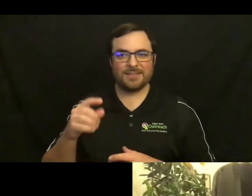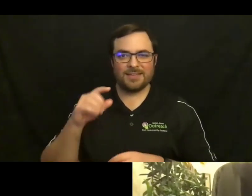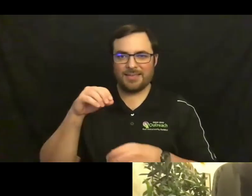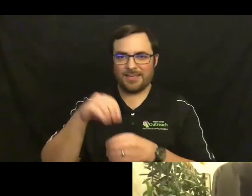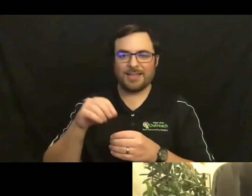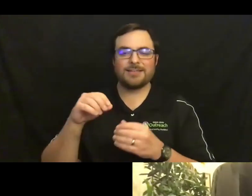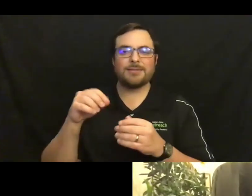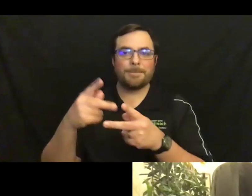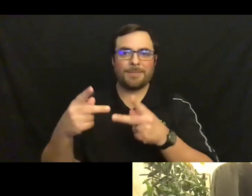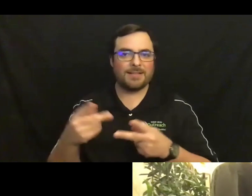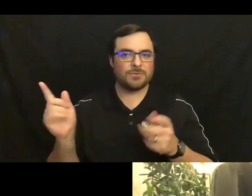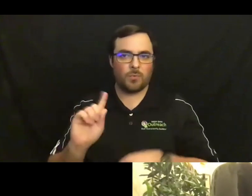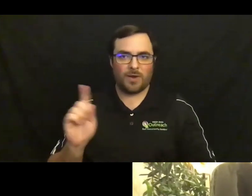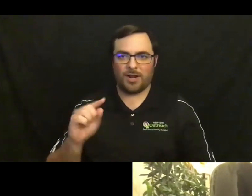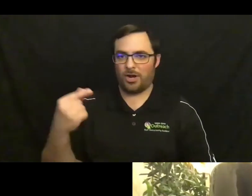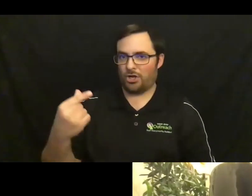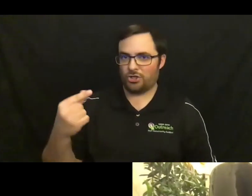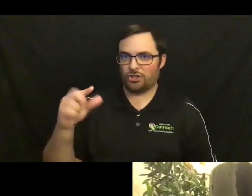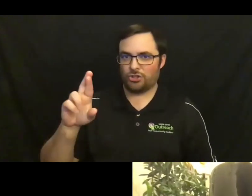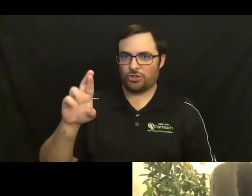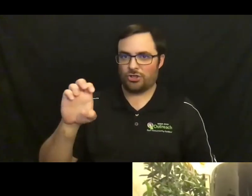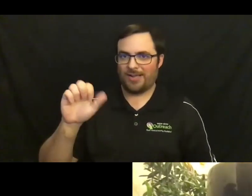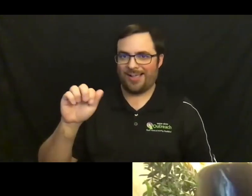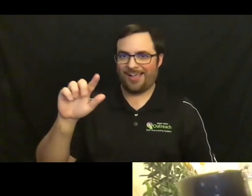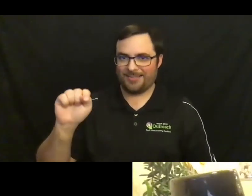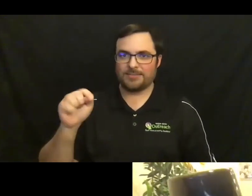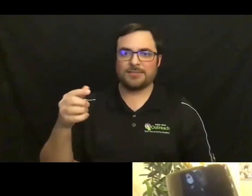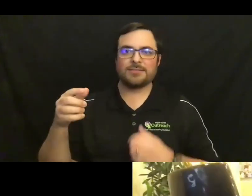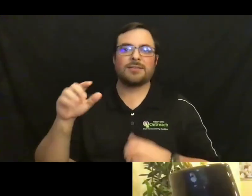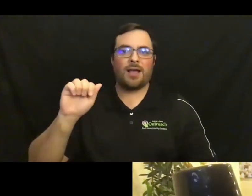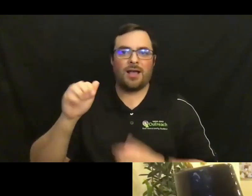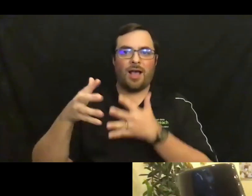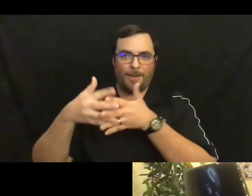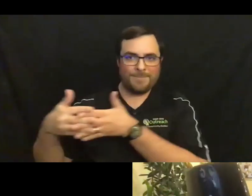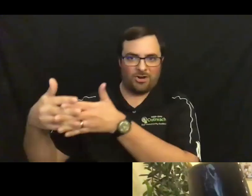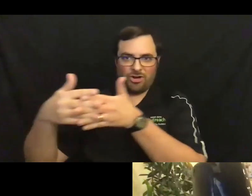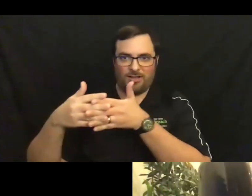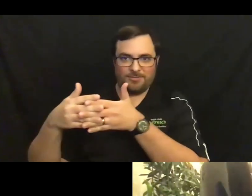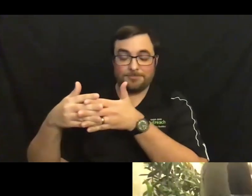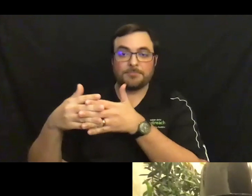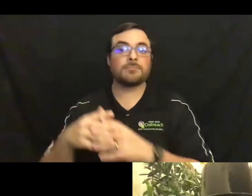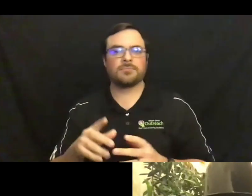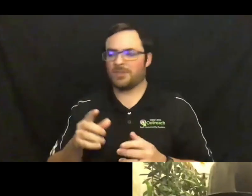Jen: Okay, very cool. Well thank you Sid for joining us tonight and thank you for sharing